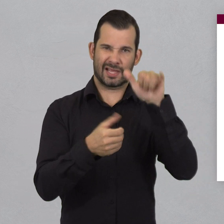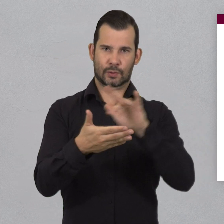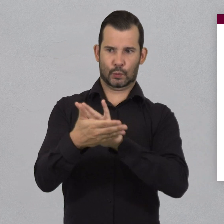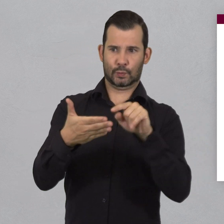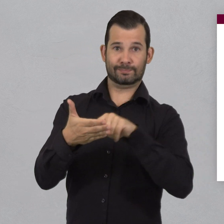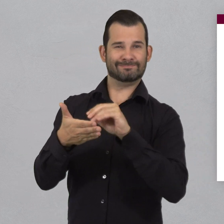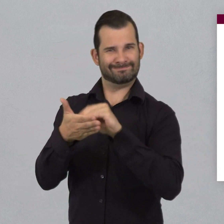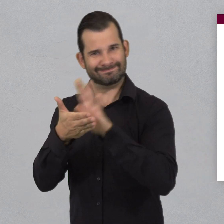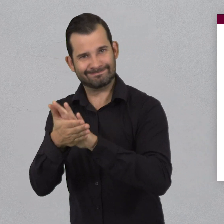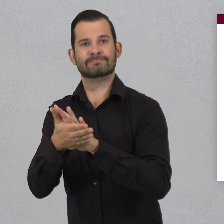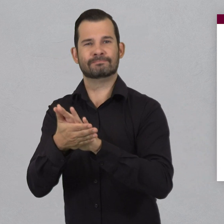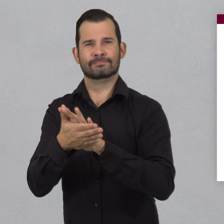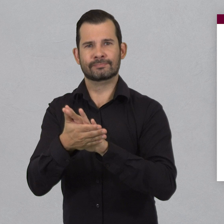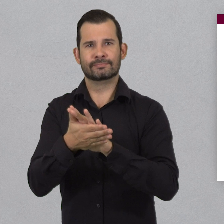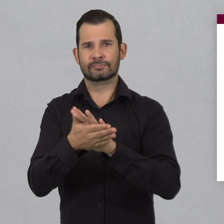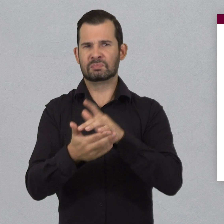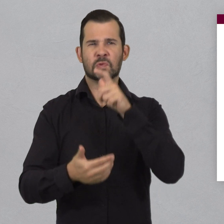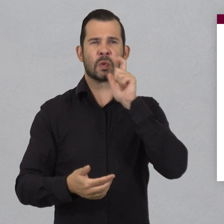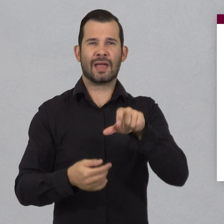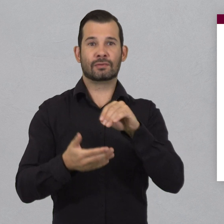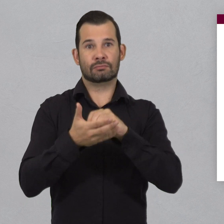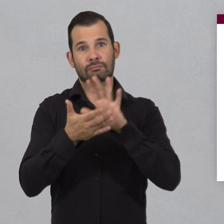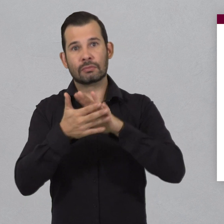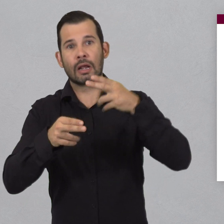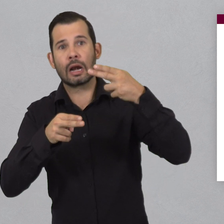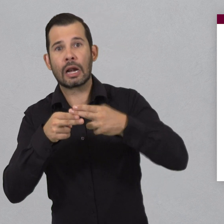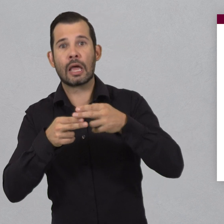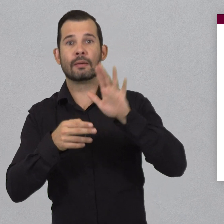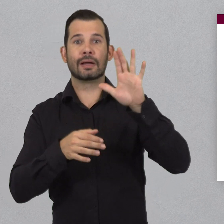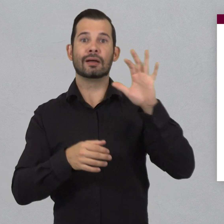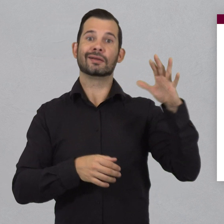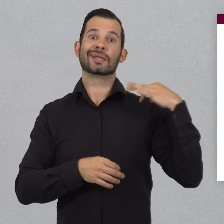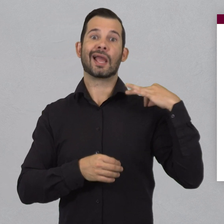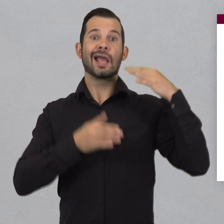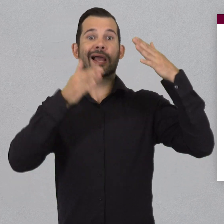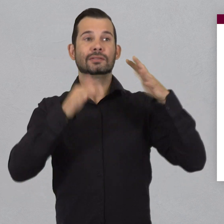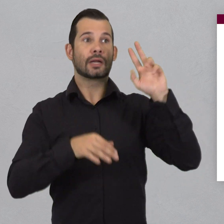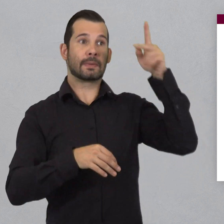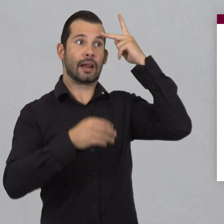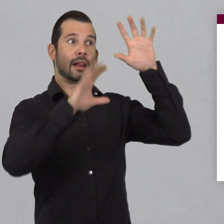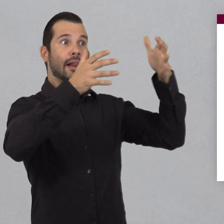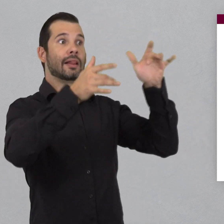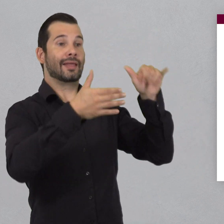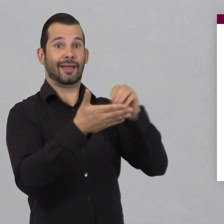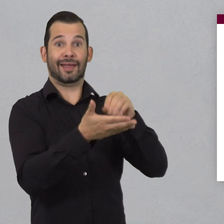to vote for in the space provided. You do not have to write the name of the candidate’s political